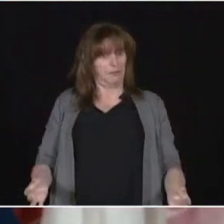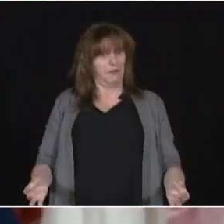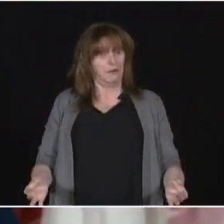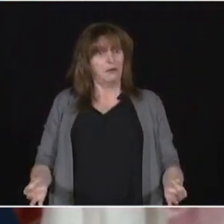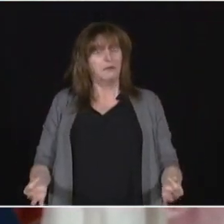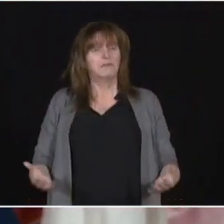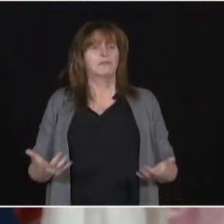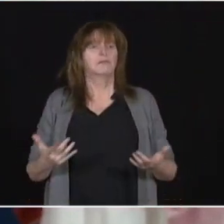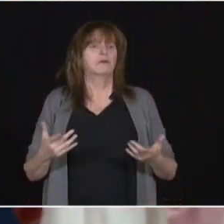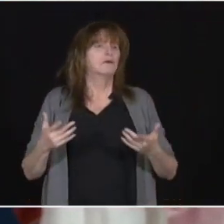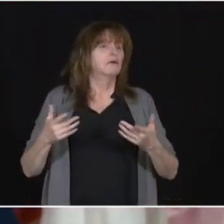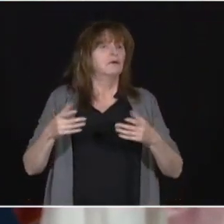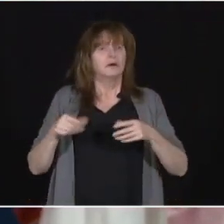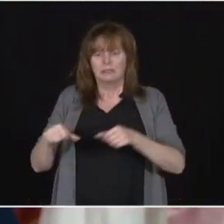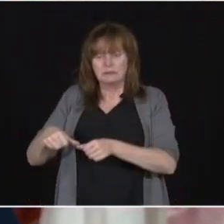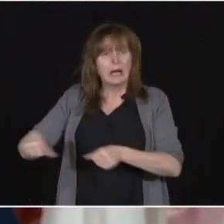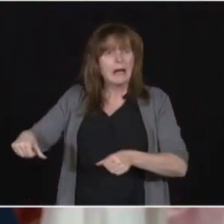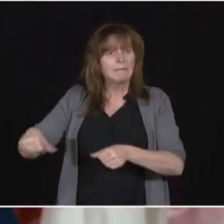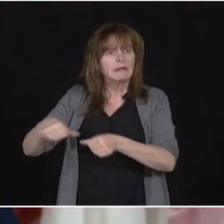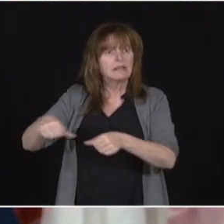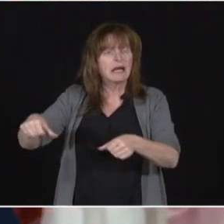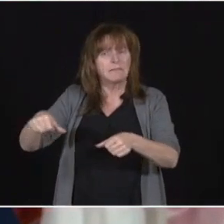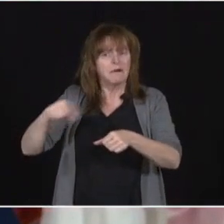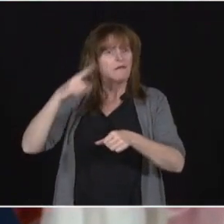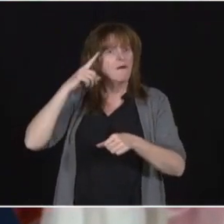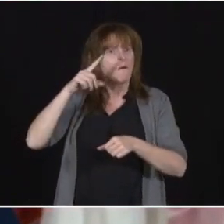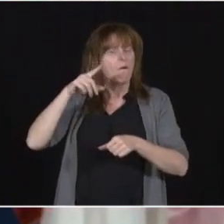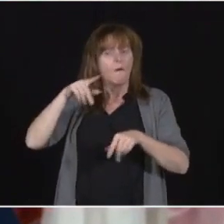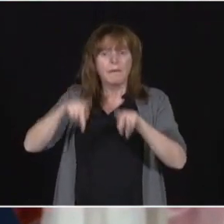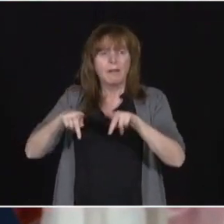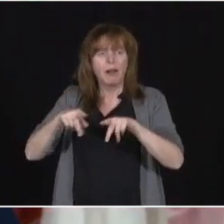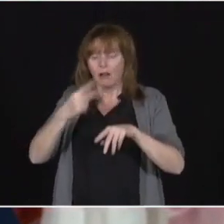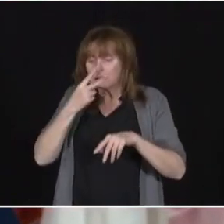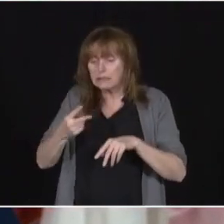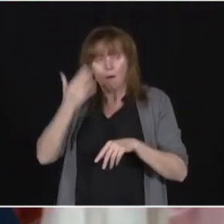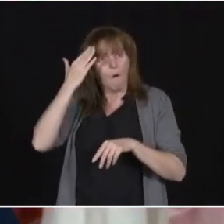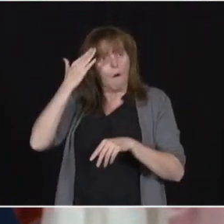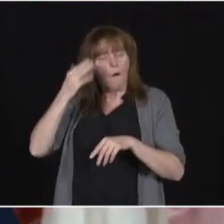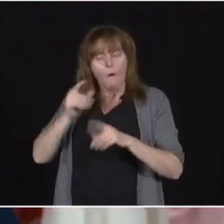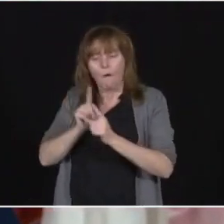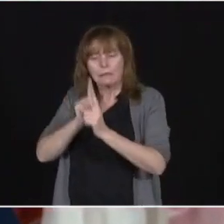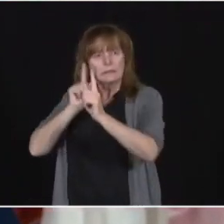is relatively reasonable. You understand the situation they are in. They have been really stressed out. They haven't been able to get sales.